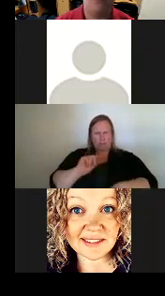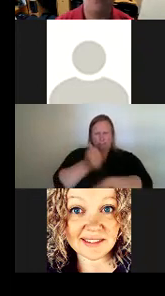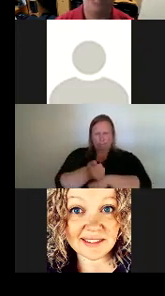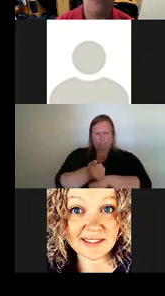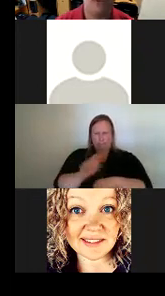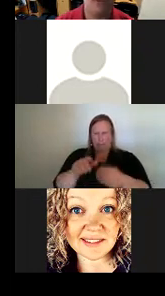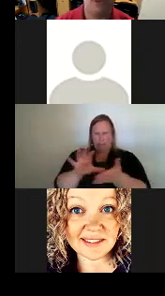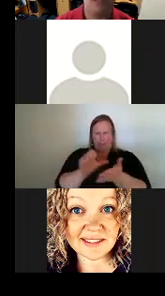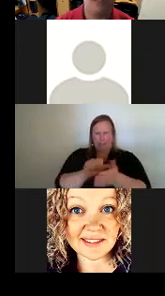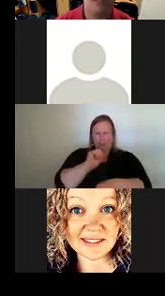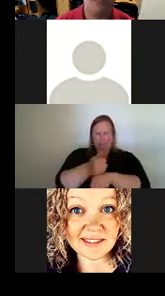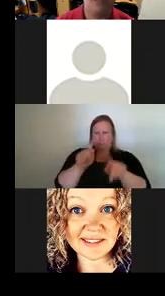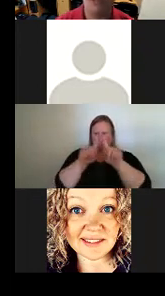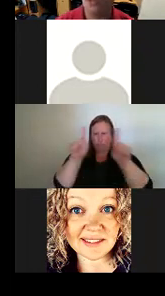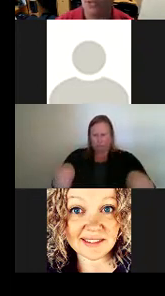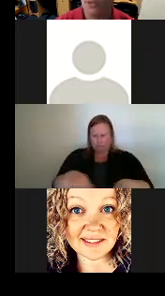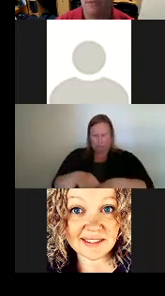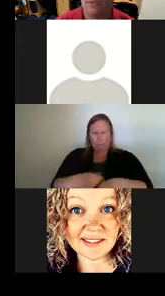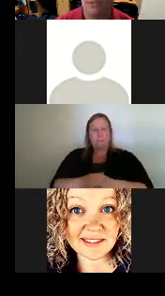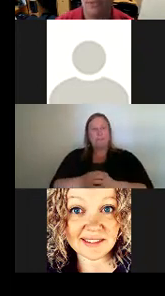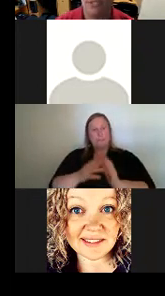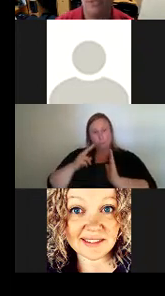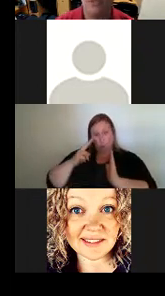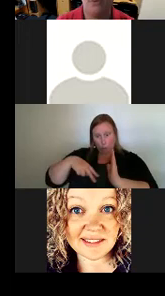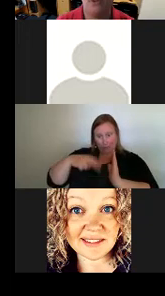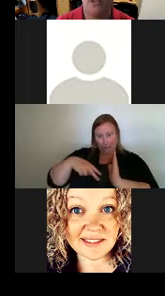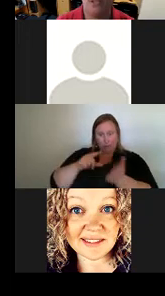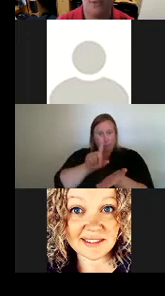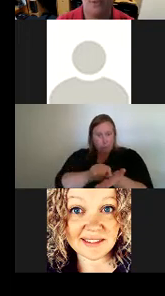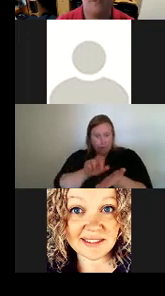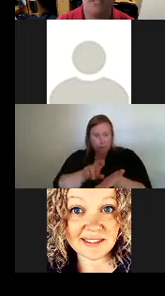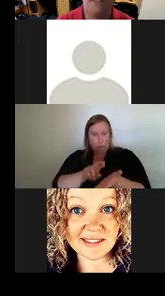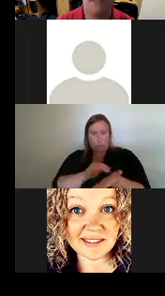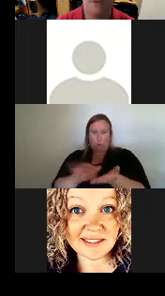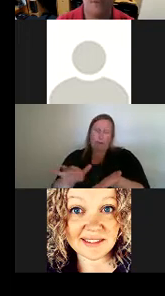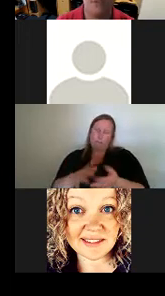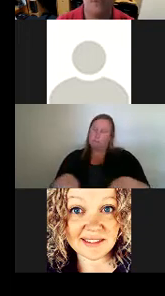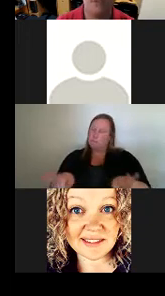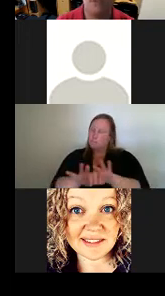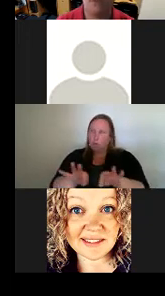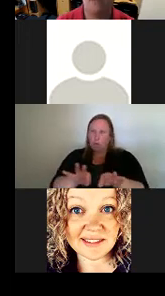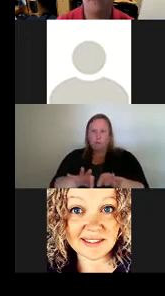READING PRINT OR BRAILLE IS TRULY CRITICAL FOR LITERACY. DEFINITELY IF YOU HAVE A STUDENT WHO WOULD BENEFIT FROM